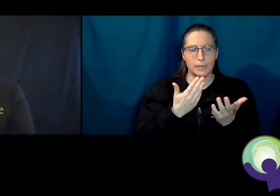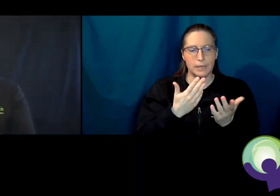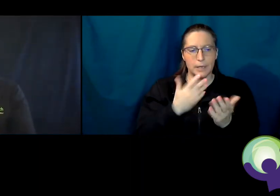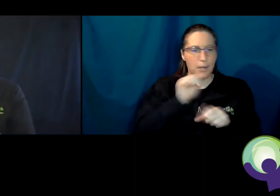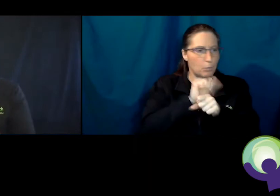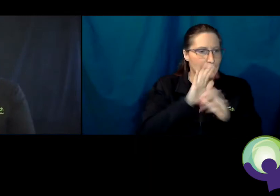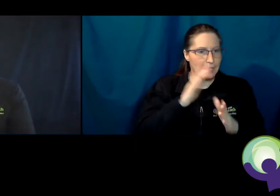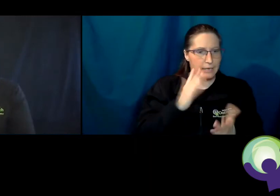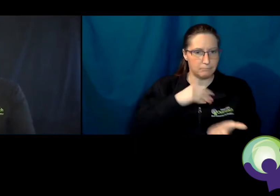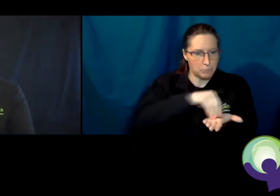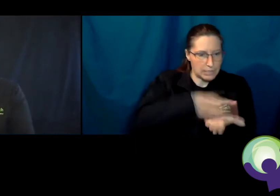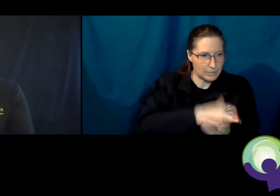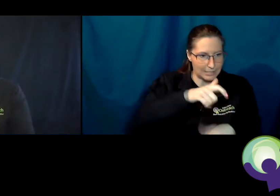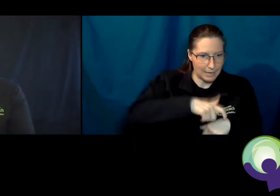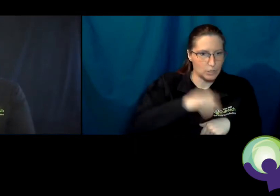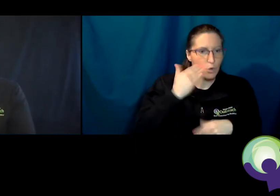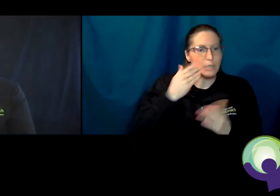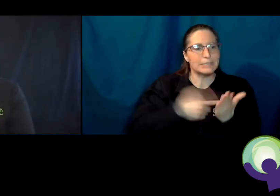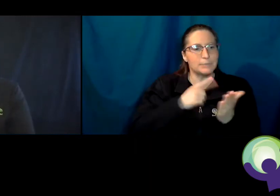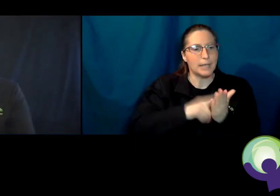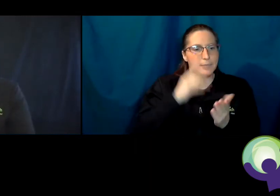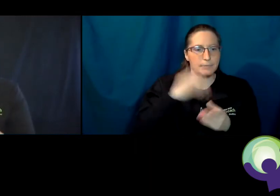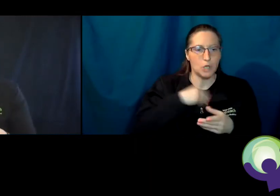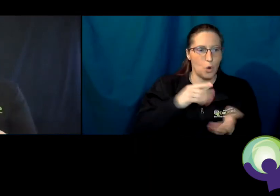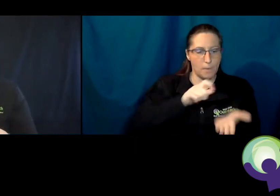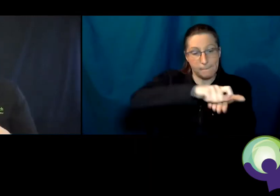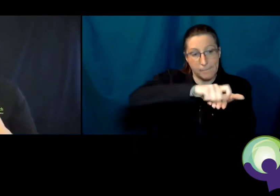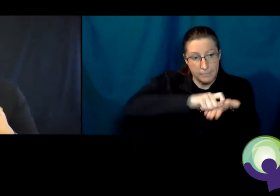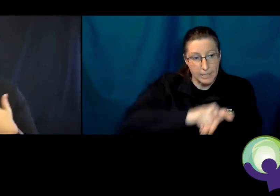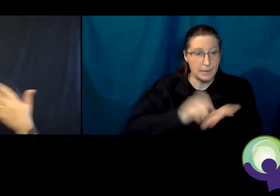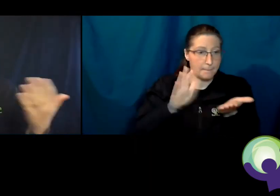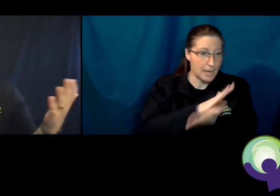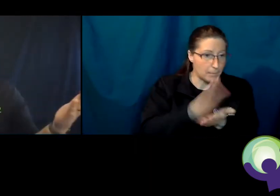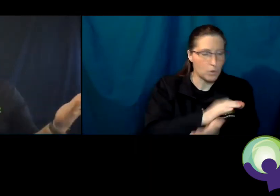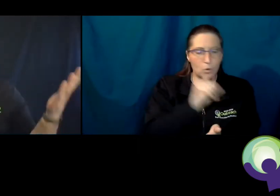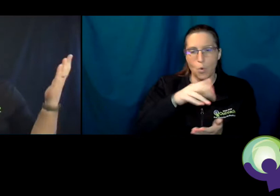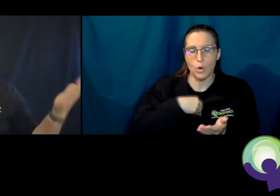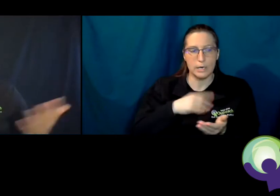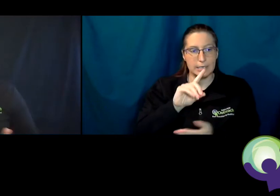actual physical time cards they have to pen and paper fill out or is it a digital login